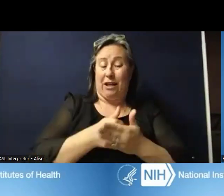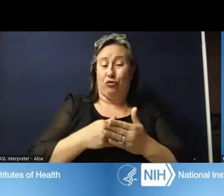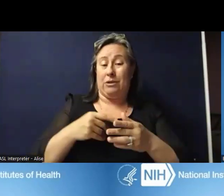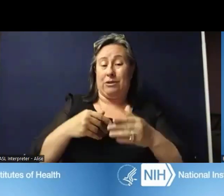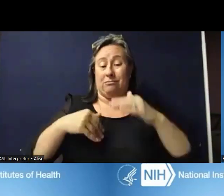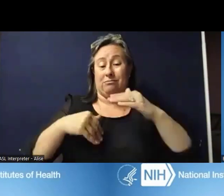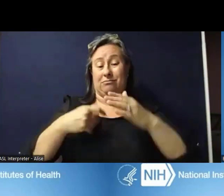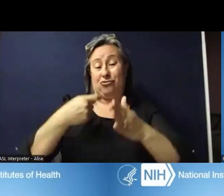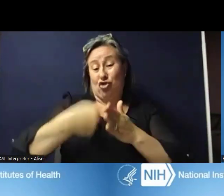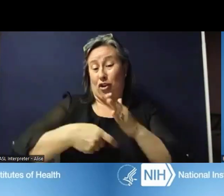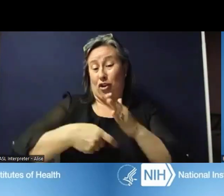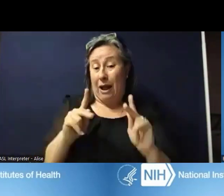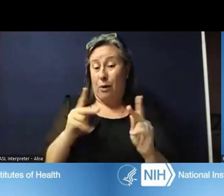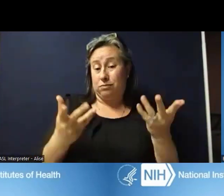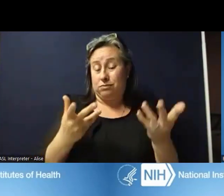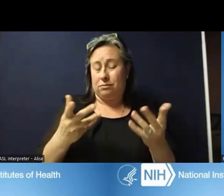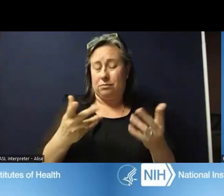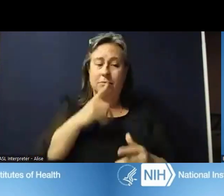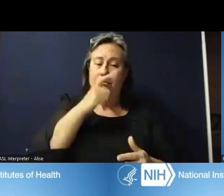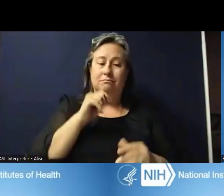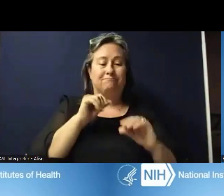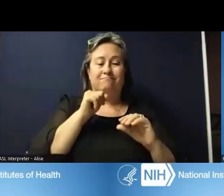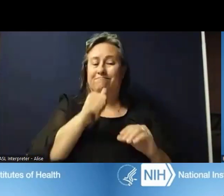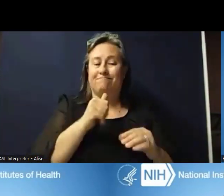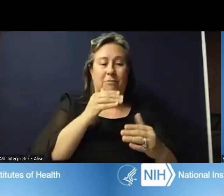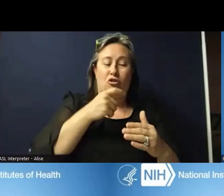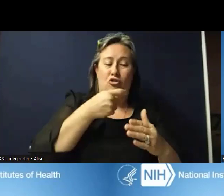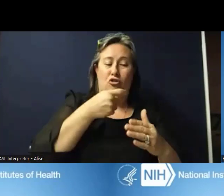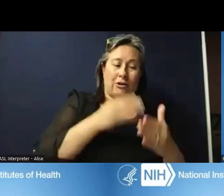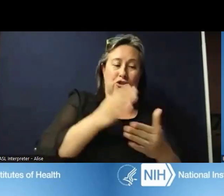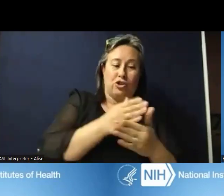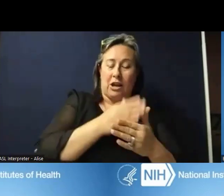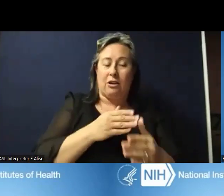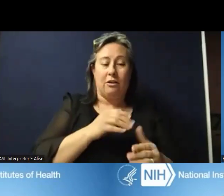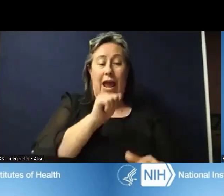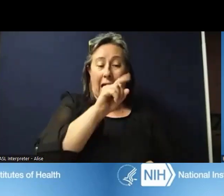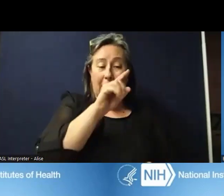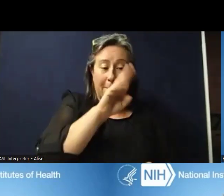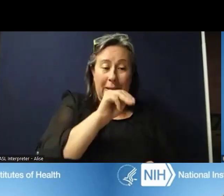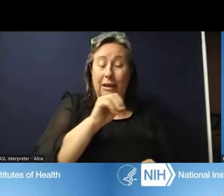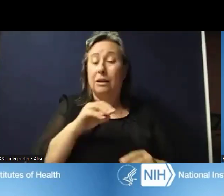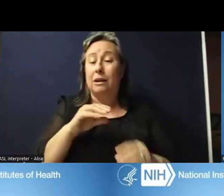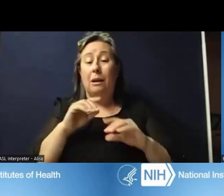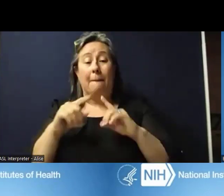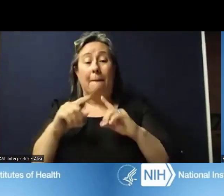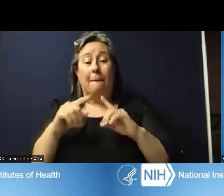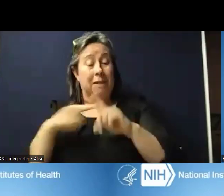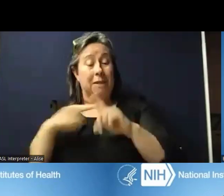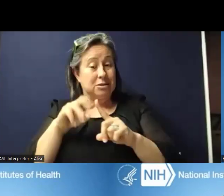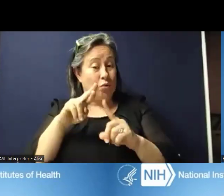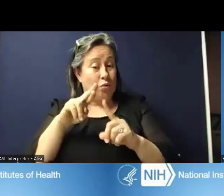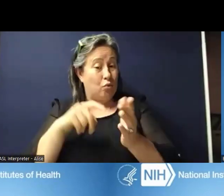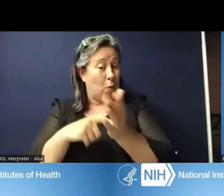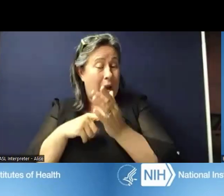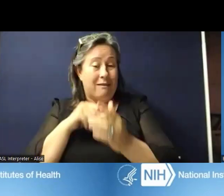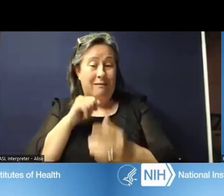And so since it's not cost-sharing, neither administrative nor required, it would not be reported in the FFR.